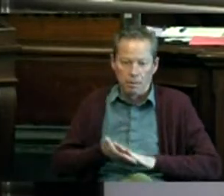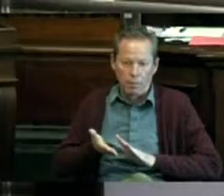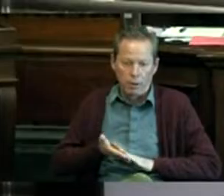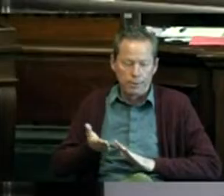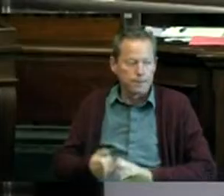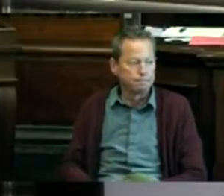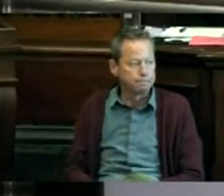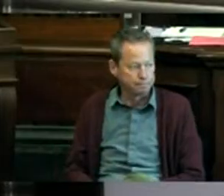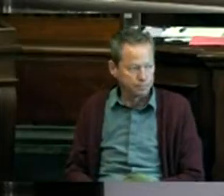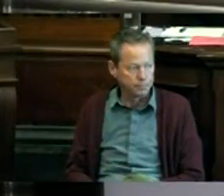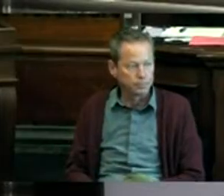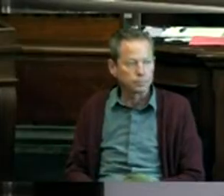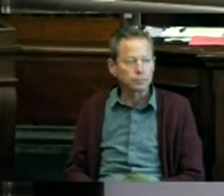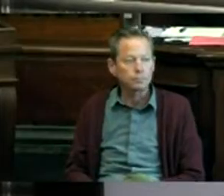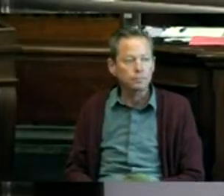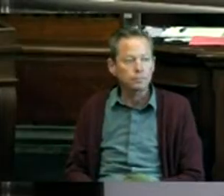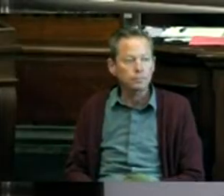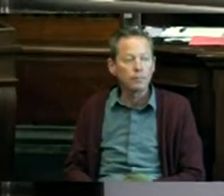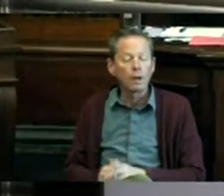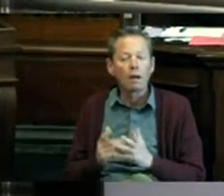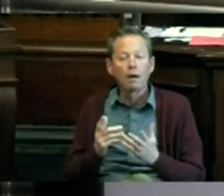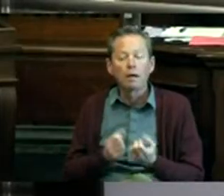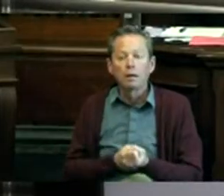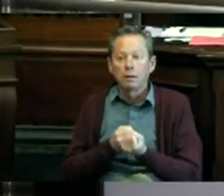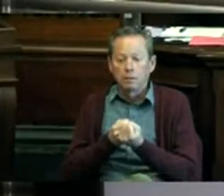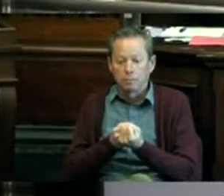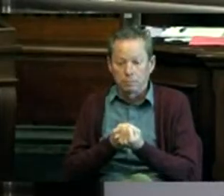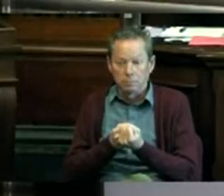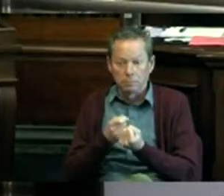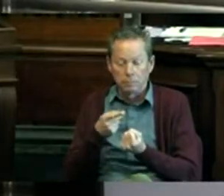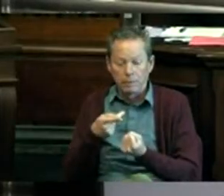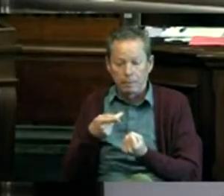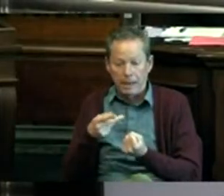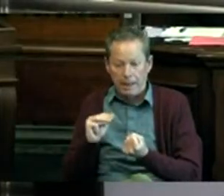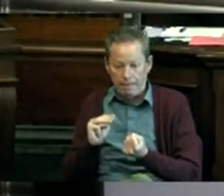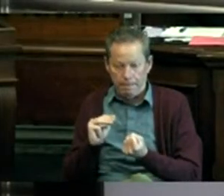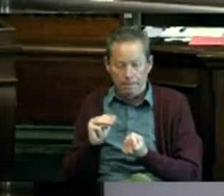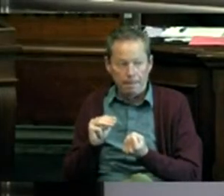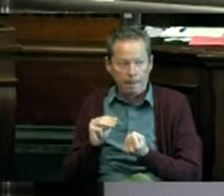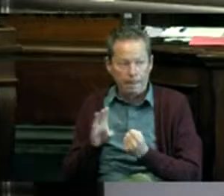before they occur and make sure